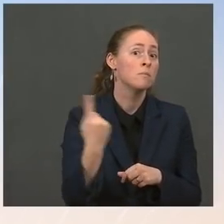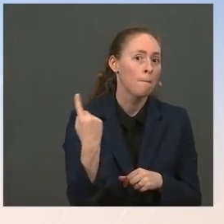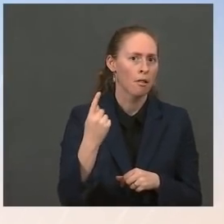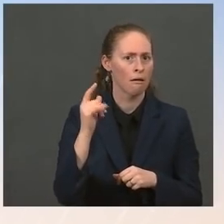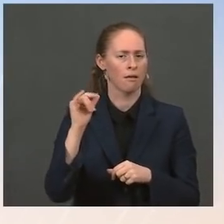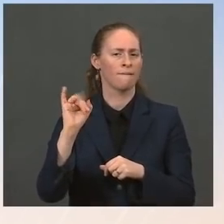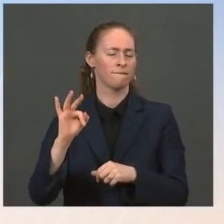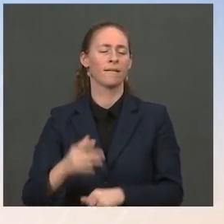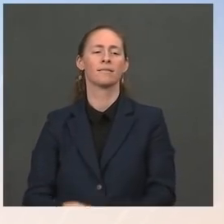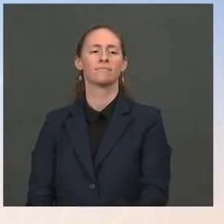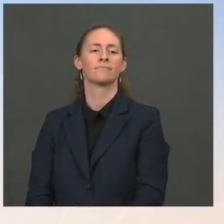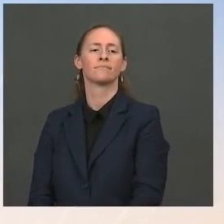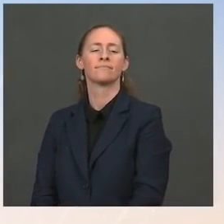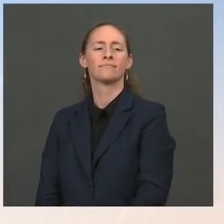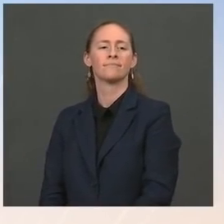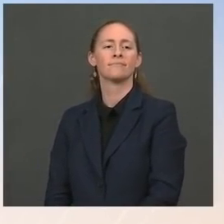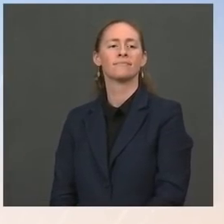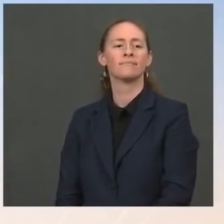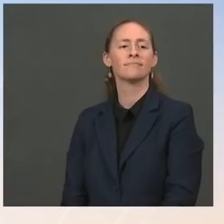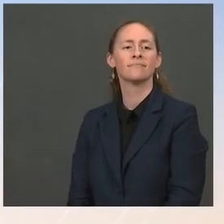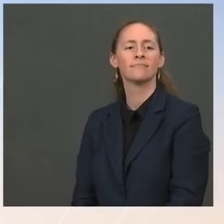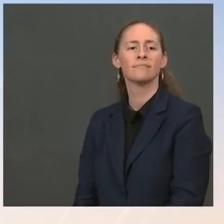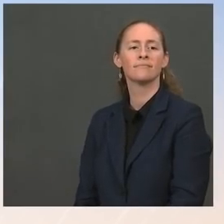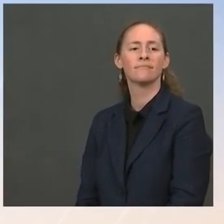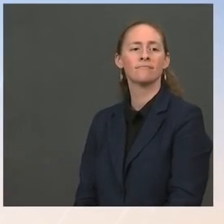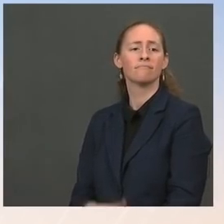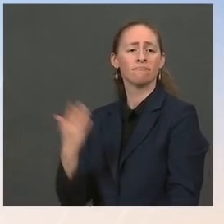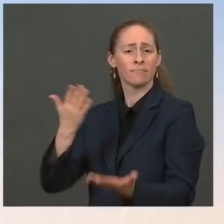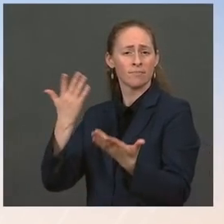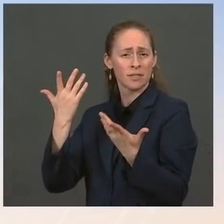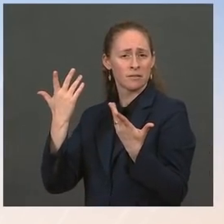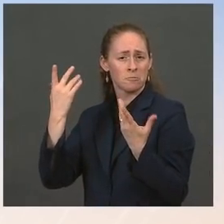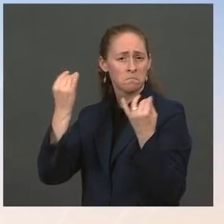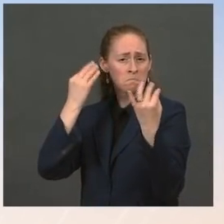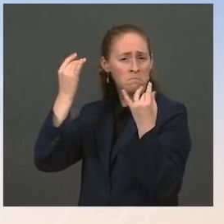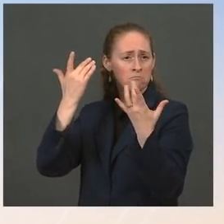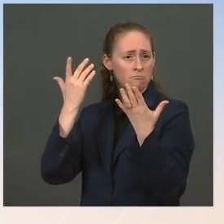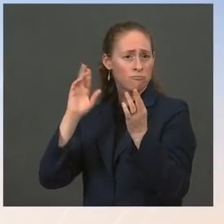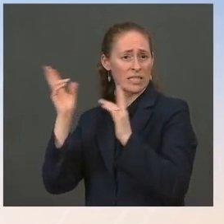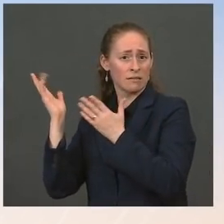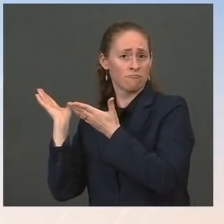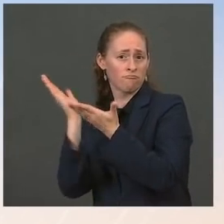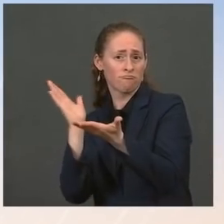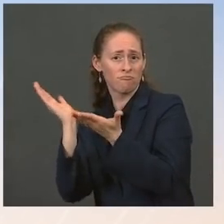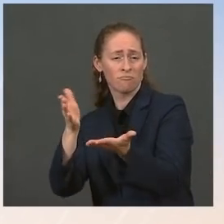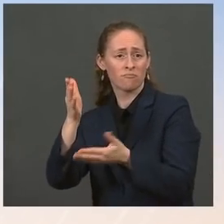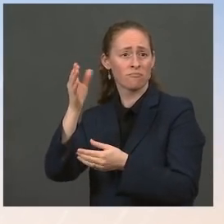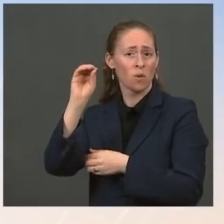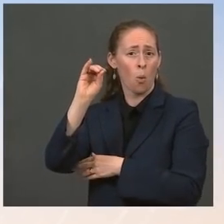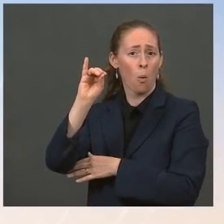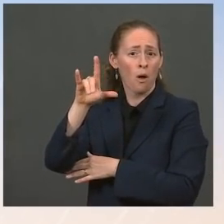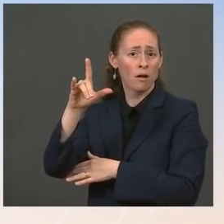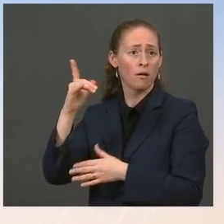LNG exports to, I guess, head off the type of shortages and price spikes that we're seeing in Europe -- in parts of Europe?